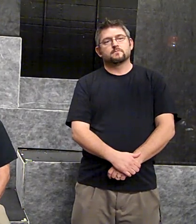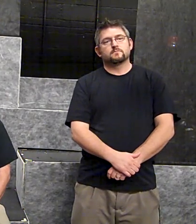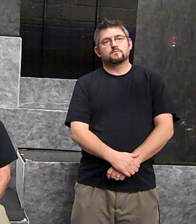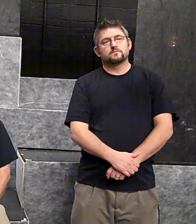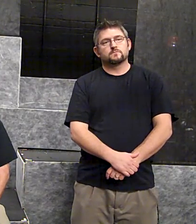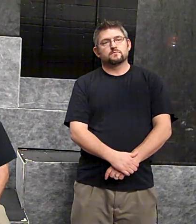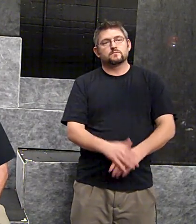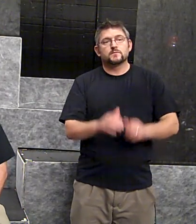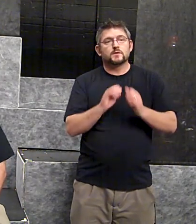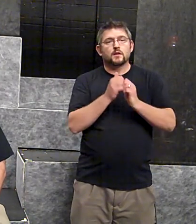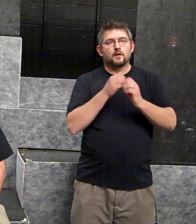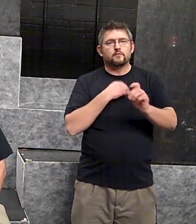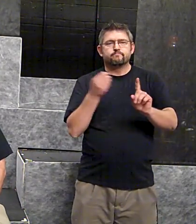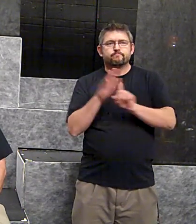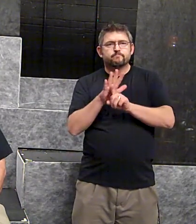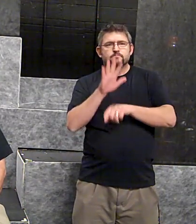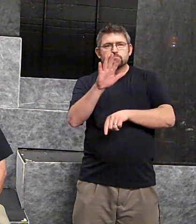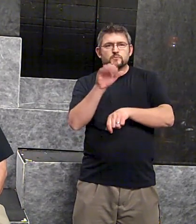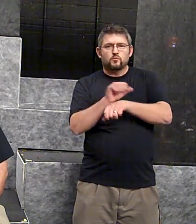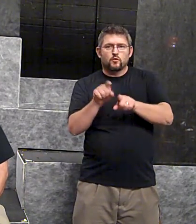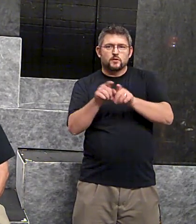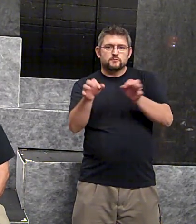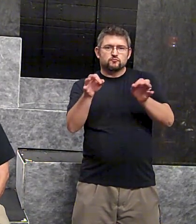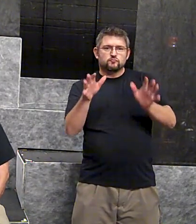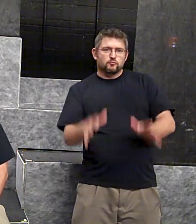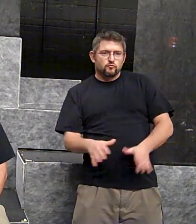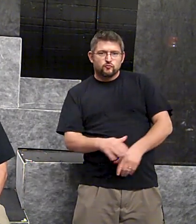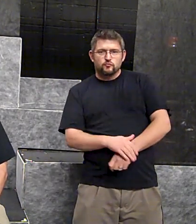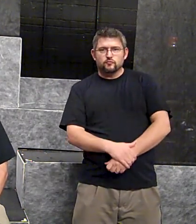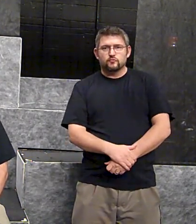How has this impacted your work as a director on this project